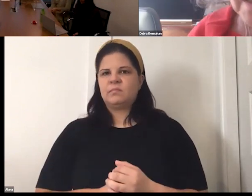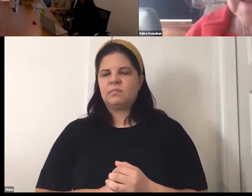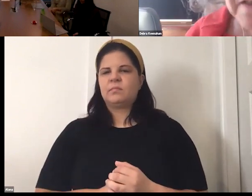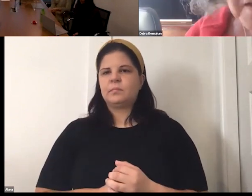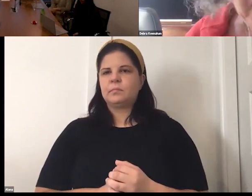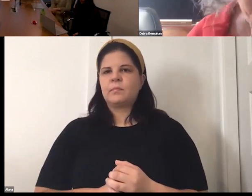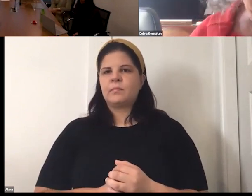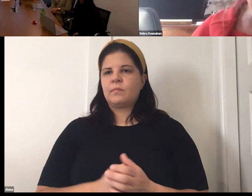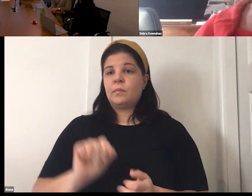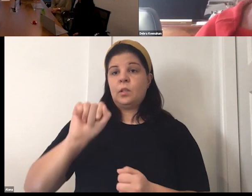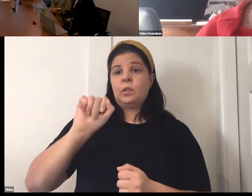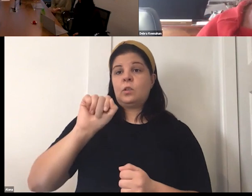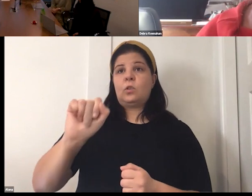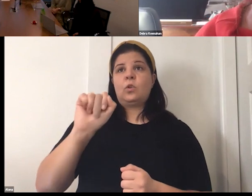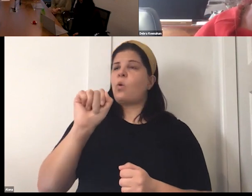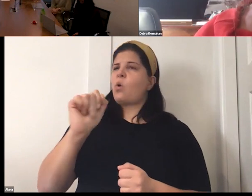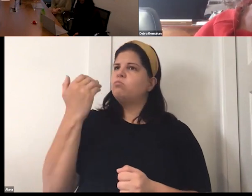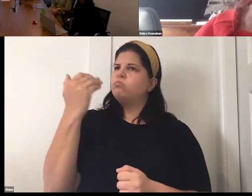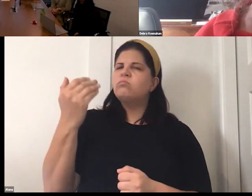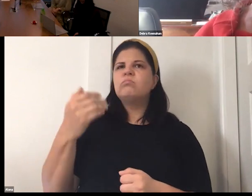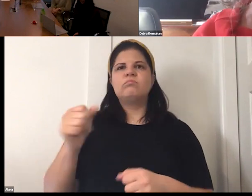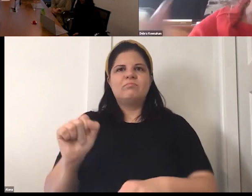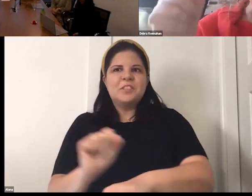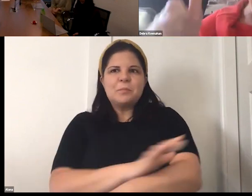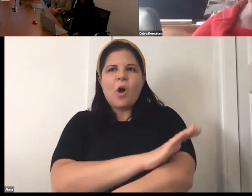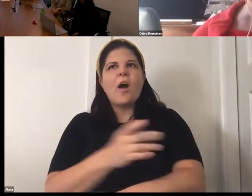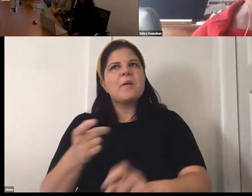That was illuminating and inspiring.